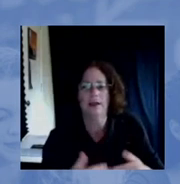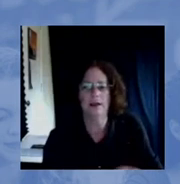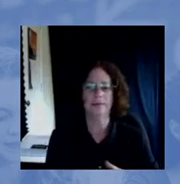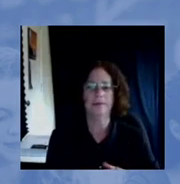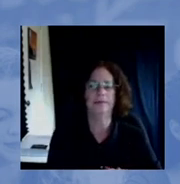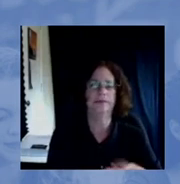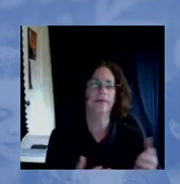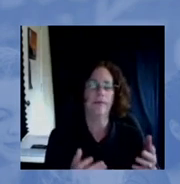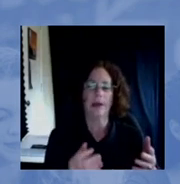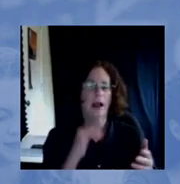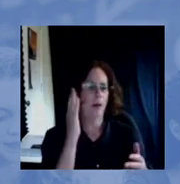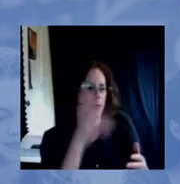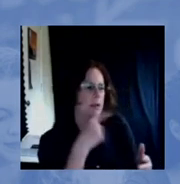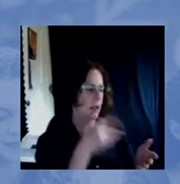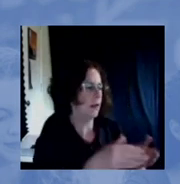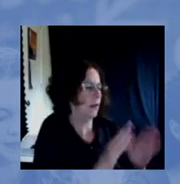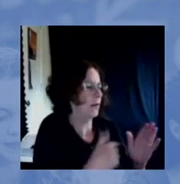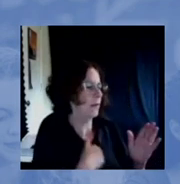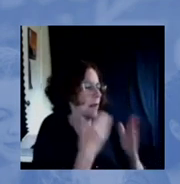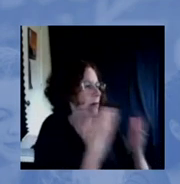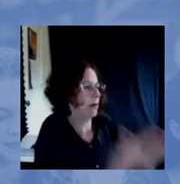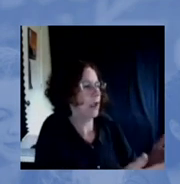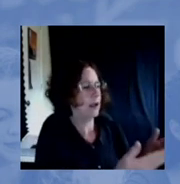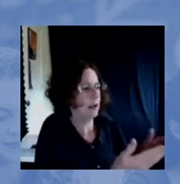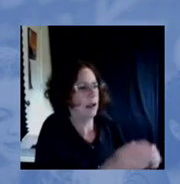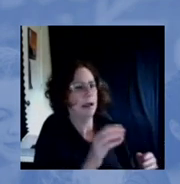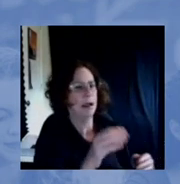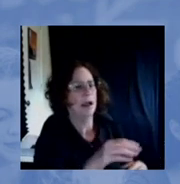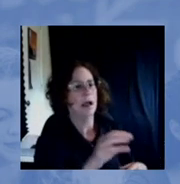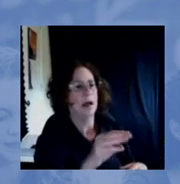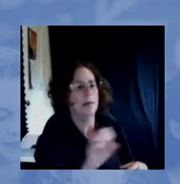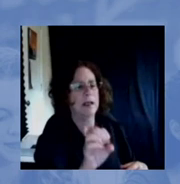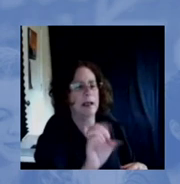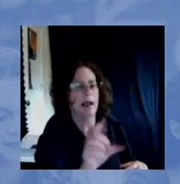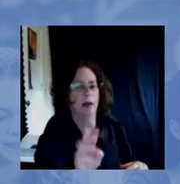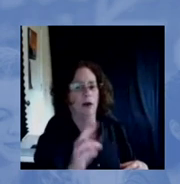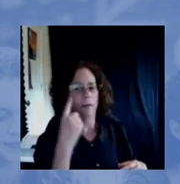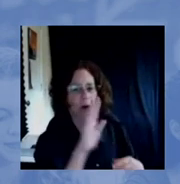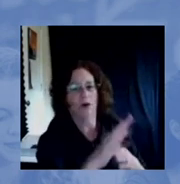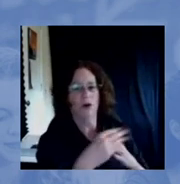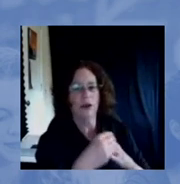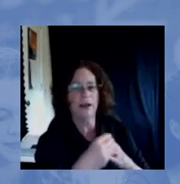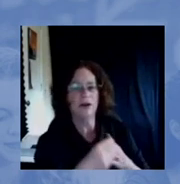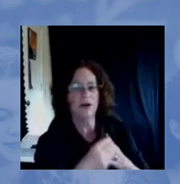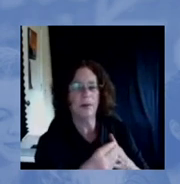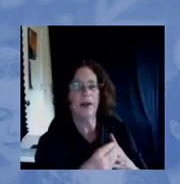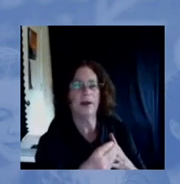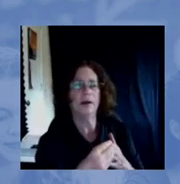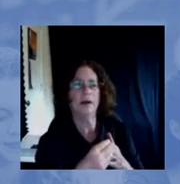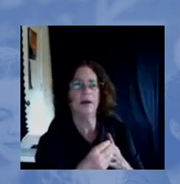BY THE WAY, LET ME THANK BOARD PRESIDENT ELLER FOR HER LEADERSHIP AND THE SO POISED AND INTELLIGENT